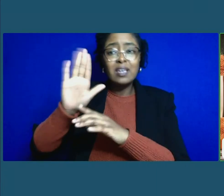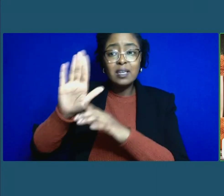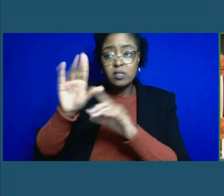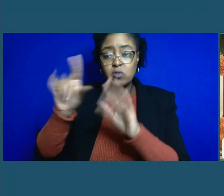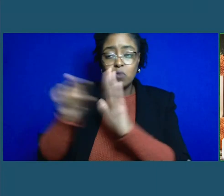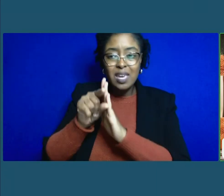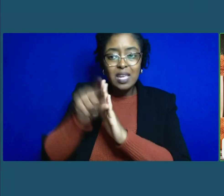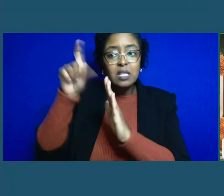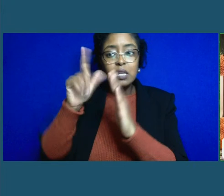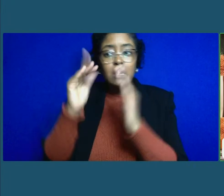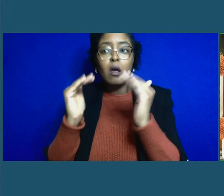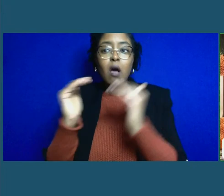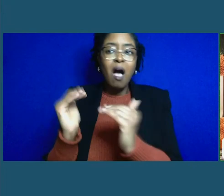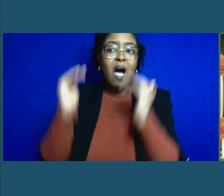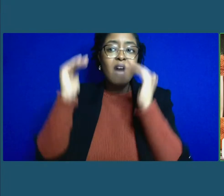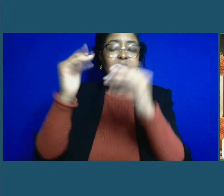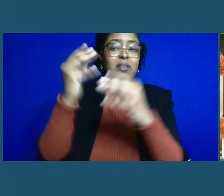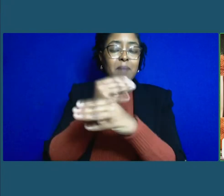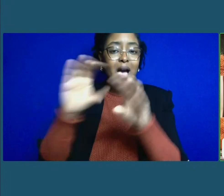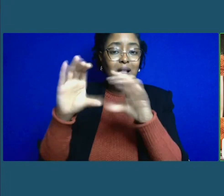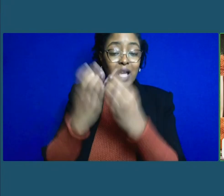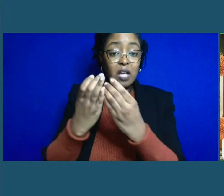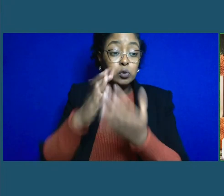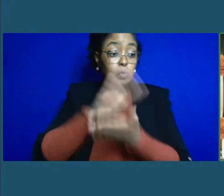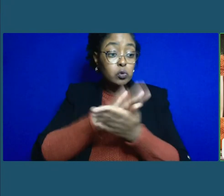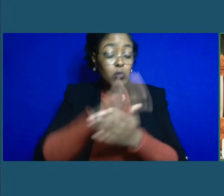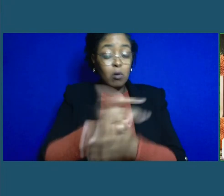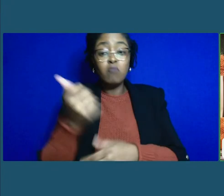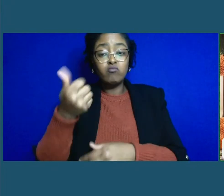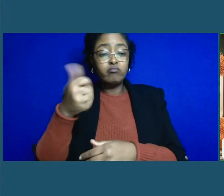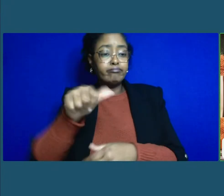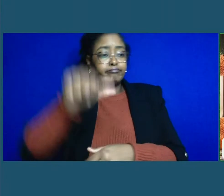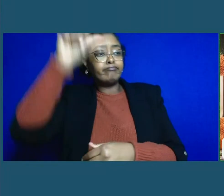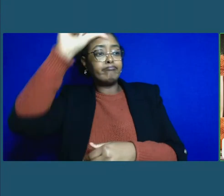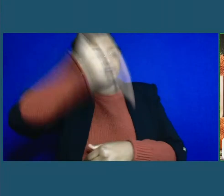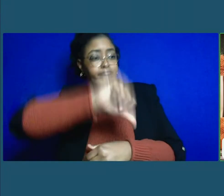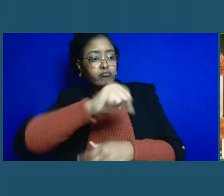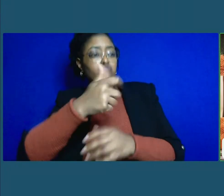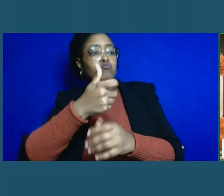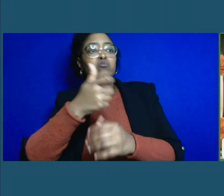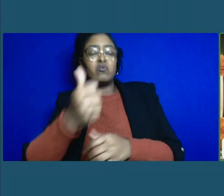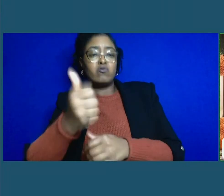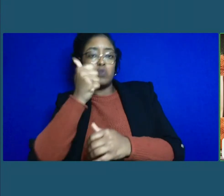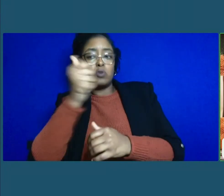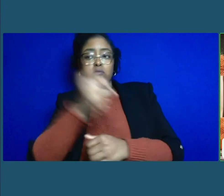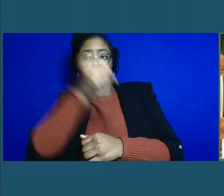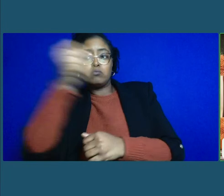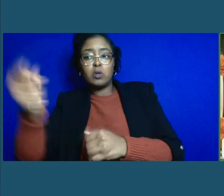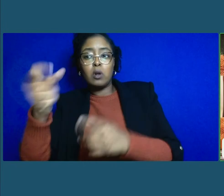the typical course for his grade and therefore needed to be and then more advanced math class.